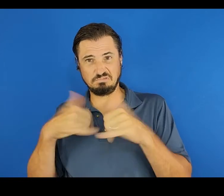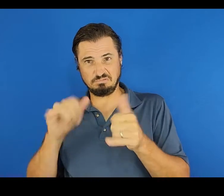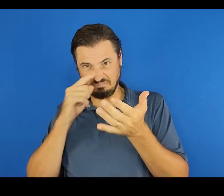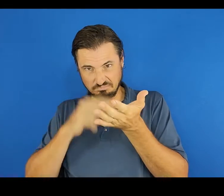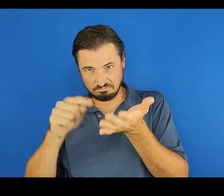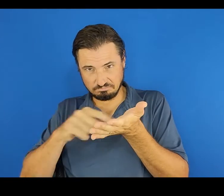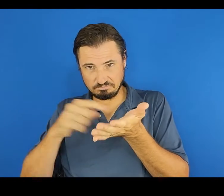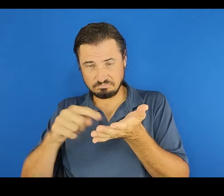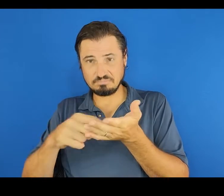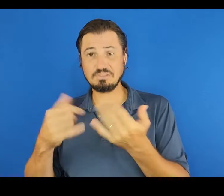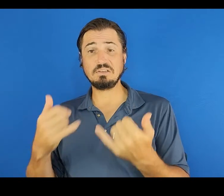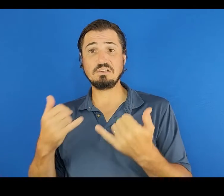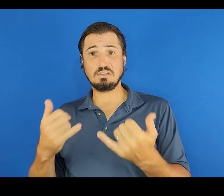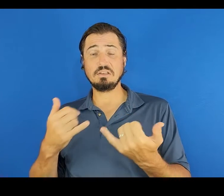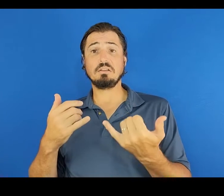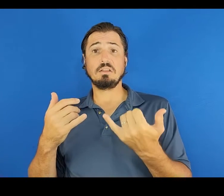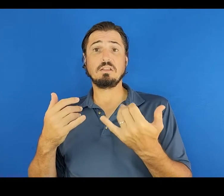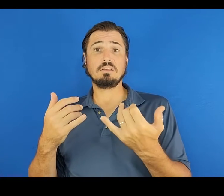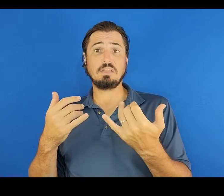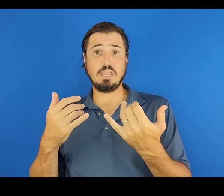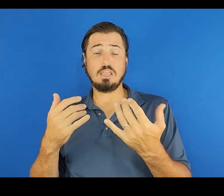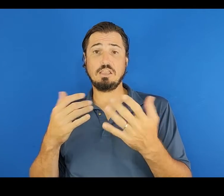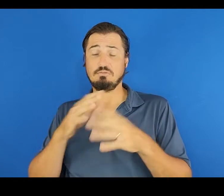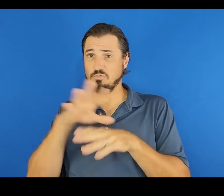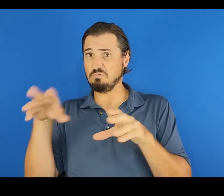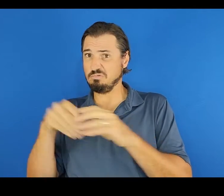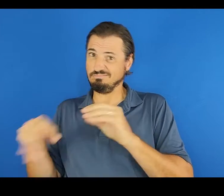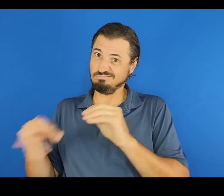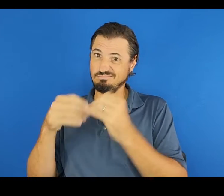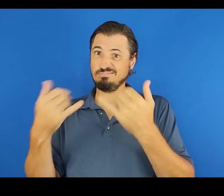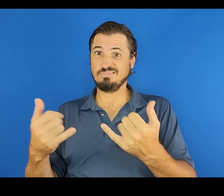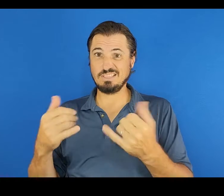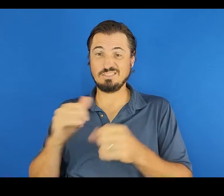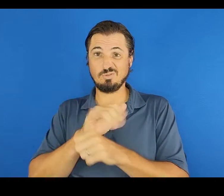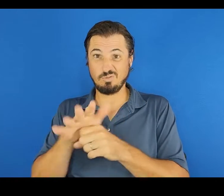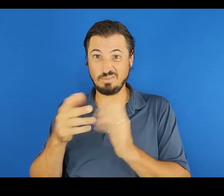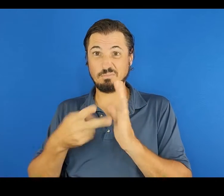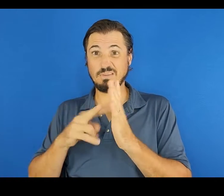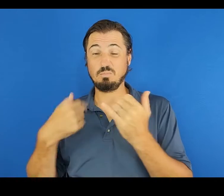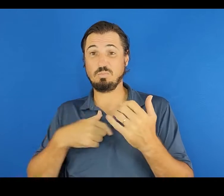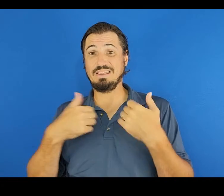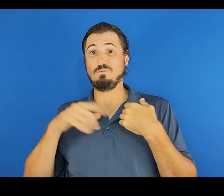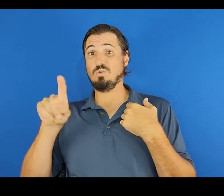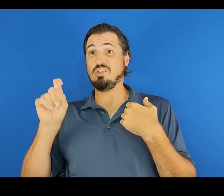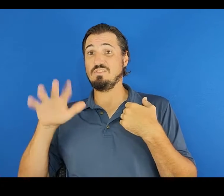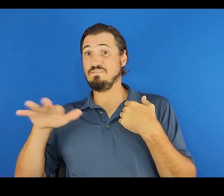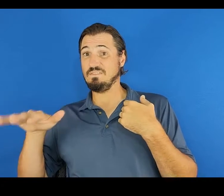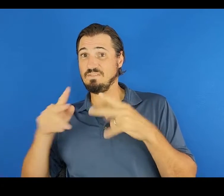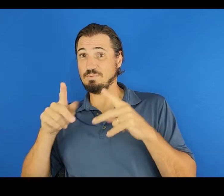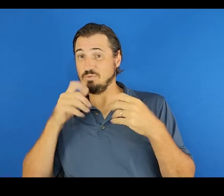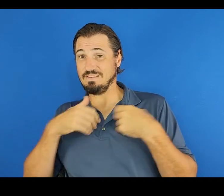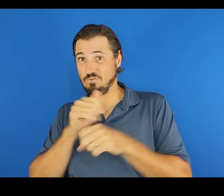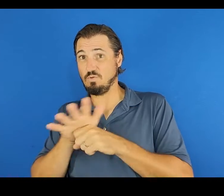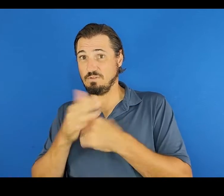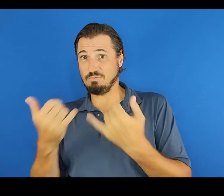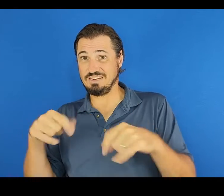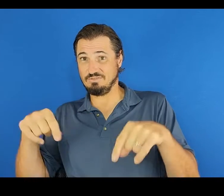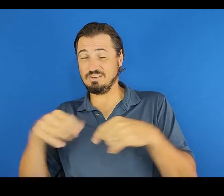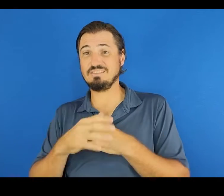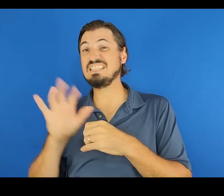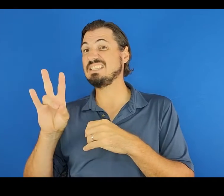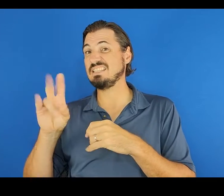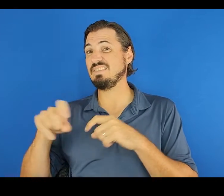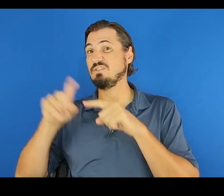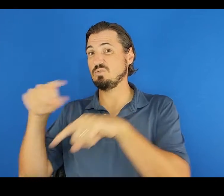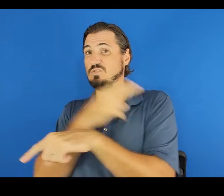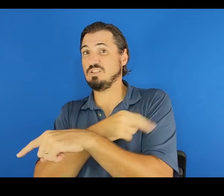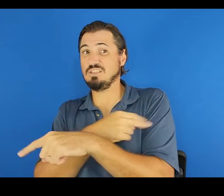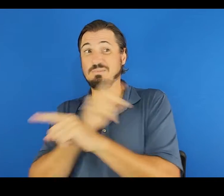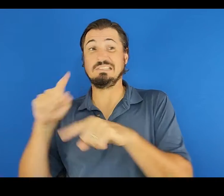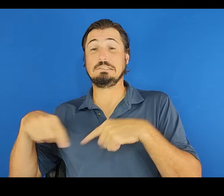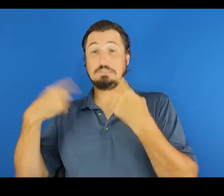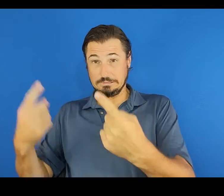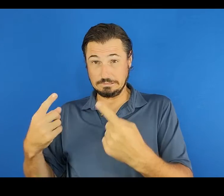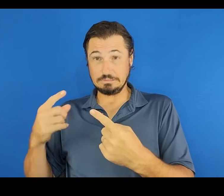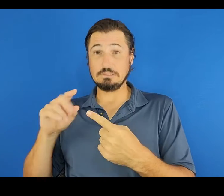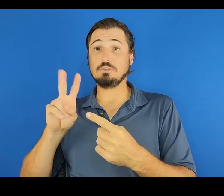Today’s cases bring the number of active cases to 155, with seven hospitalized. Since the beginning of the pandemic, we’ve had 2,346 total cases